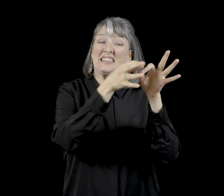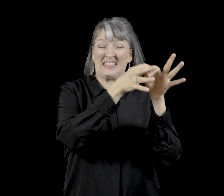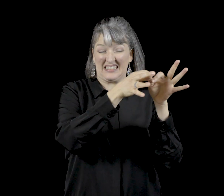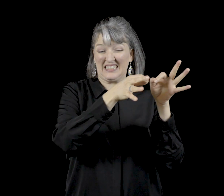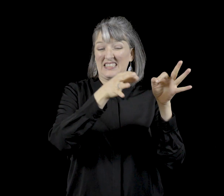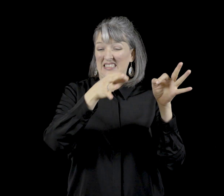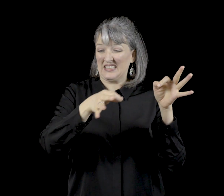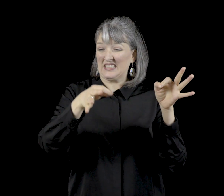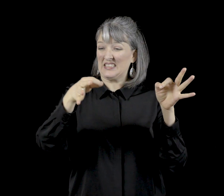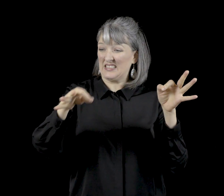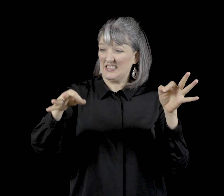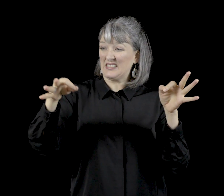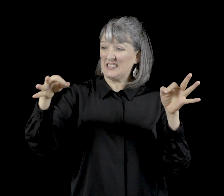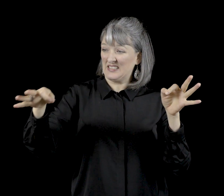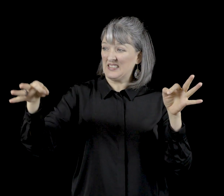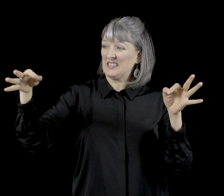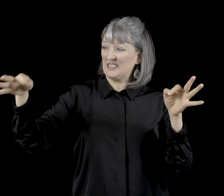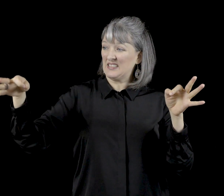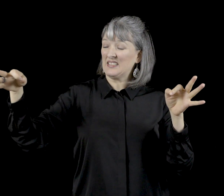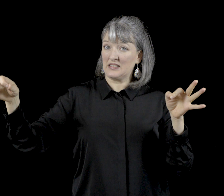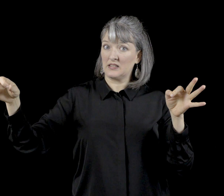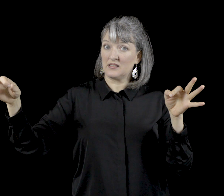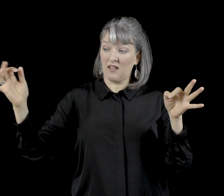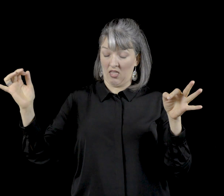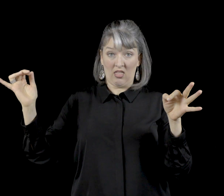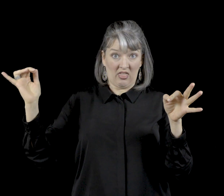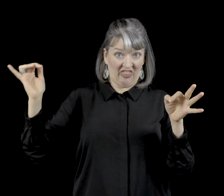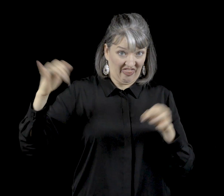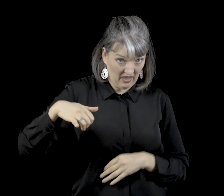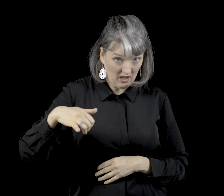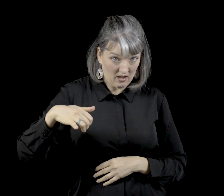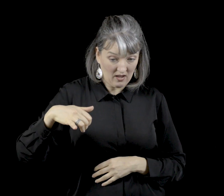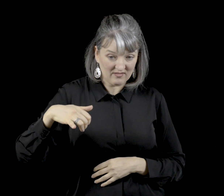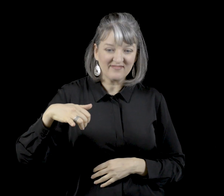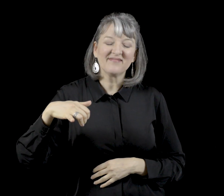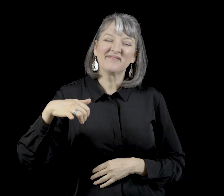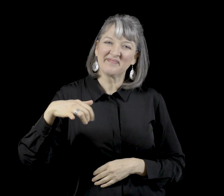SENTENCE, WORDING, LANGUAGE THAT, THAT ONE, THE ONE